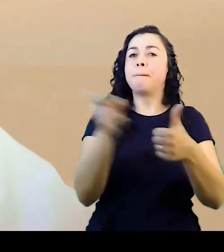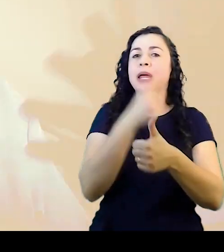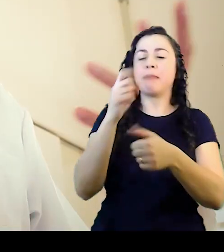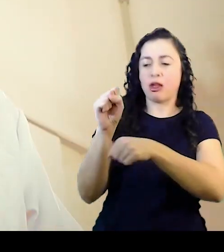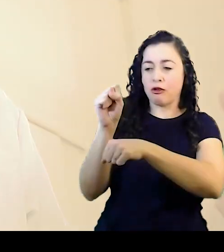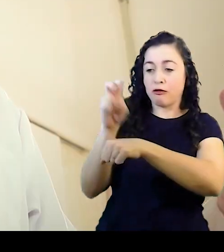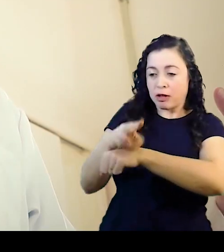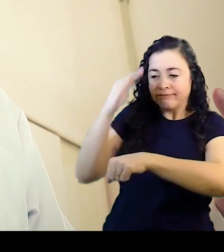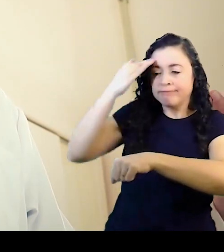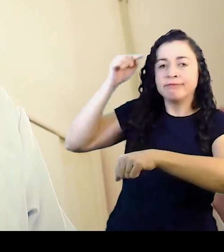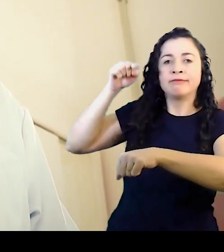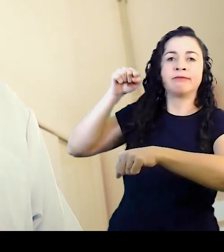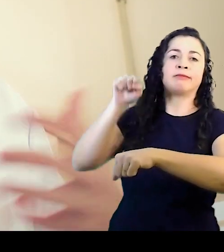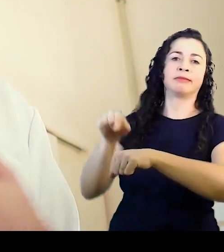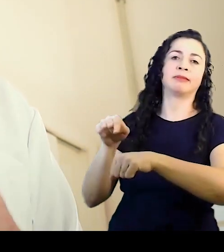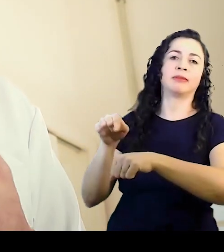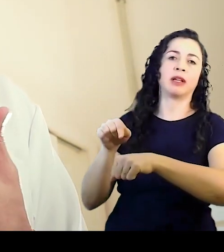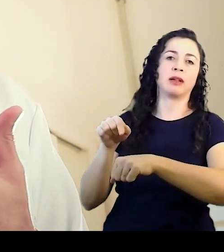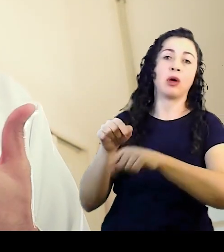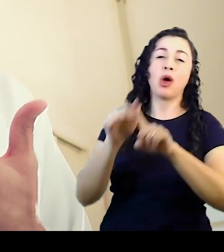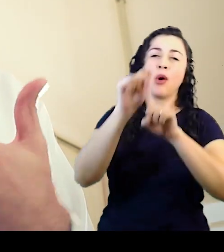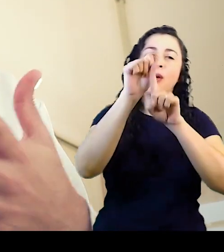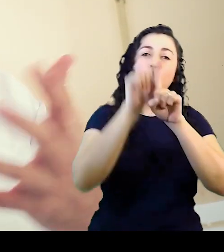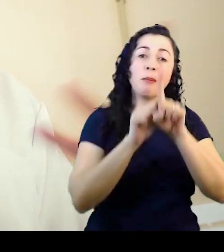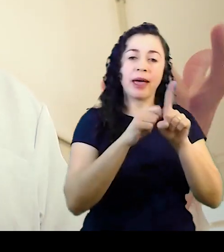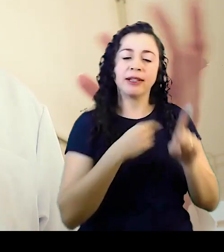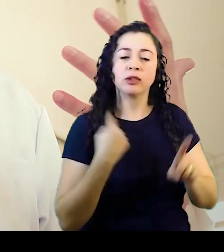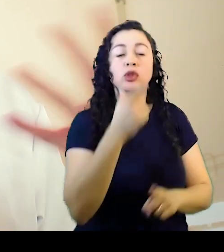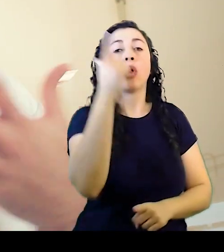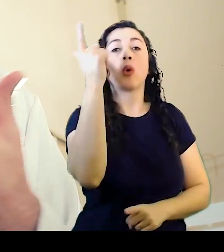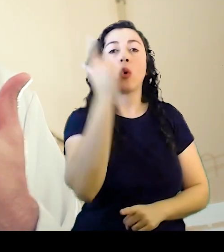In just over a month we were able to mobilize a series,